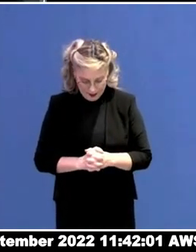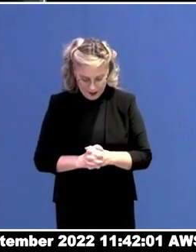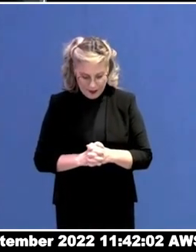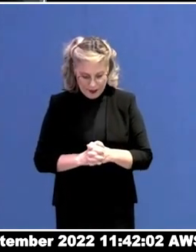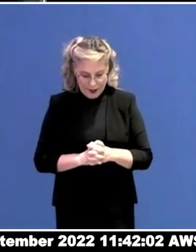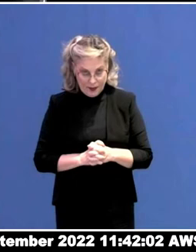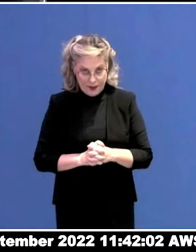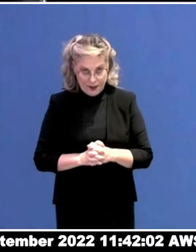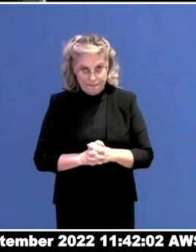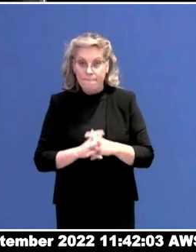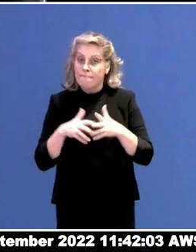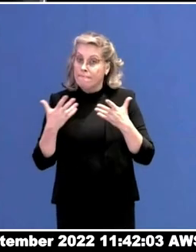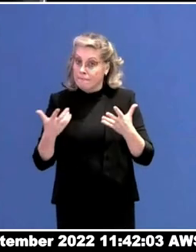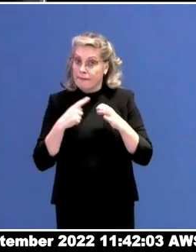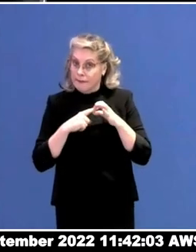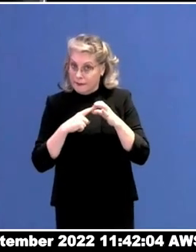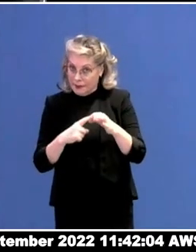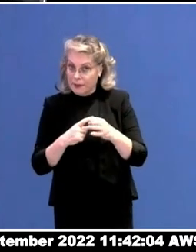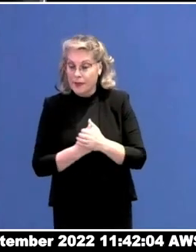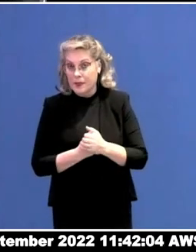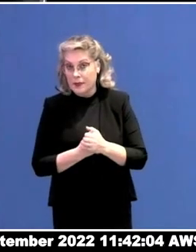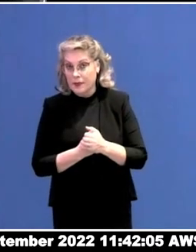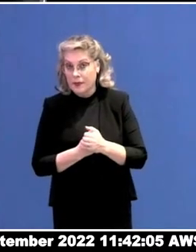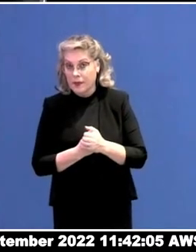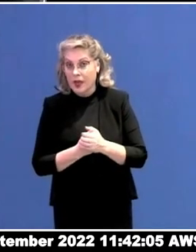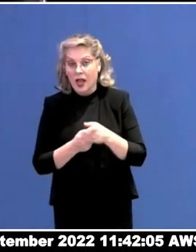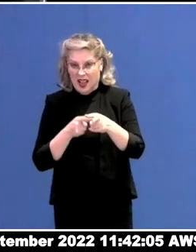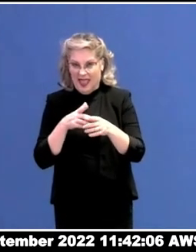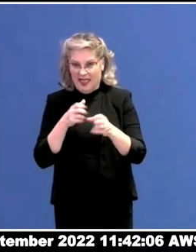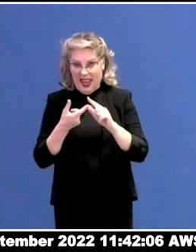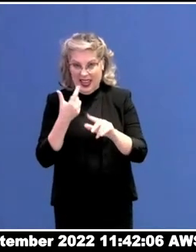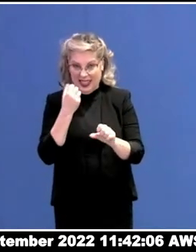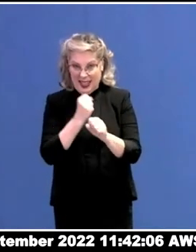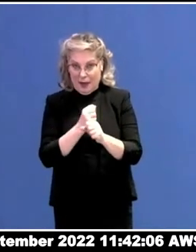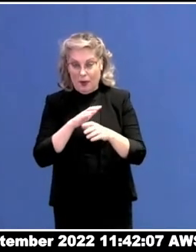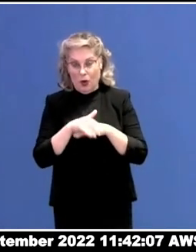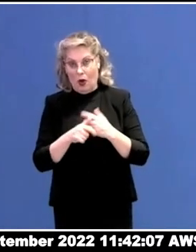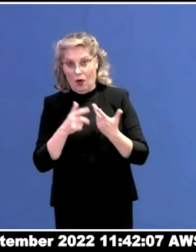Ms Krakouer, just in terms of the example that I just read out of the person that you